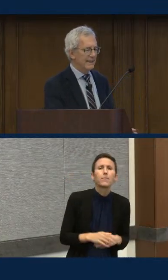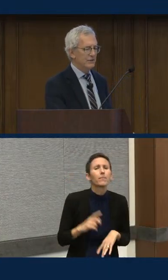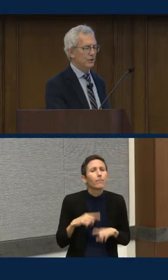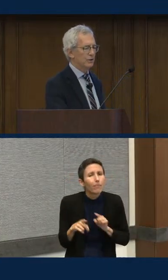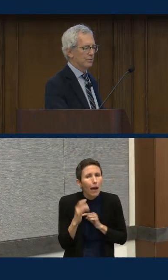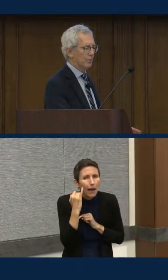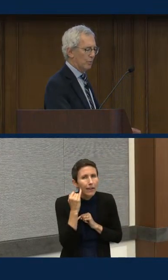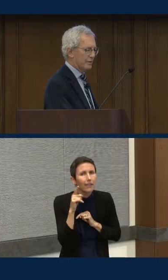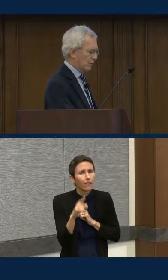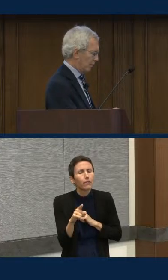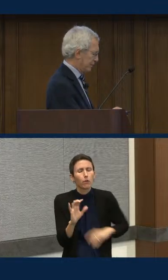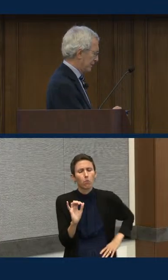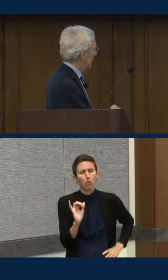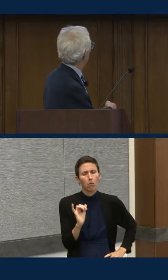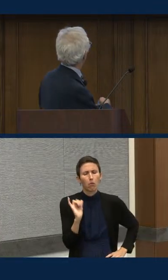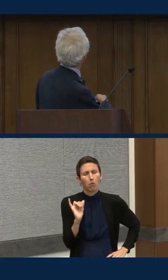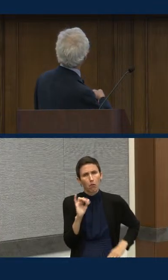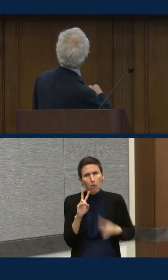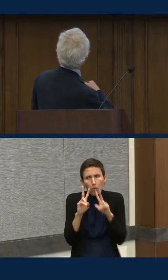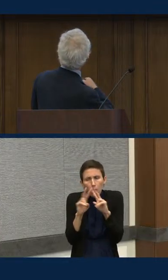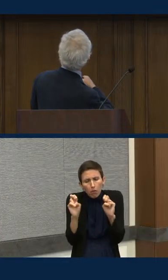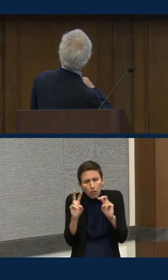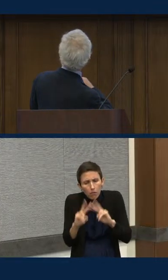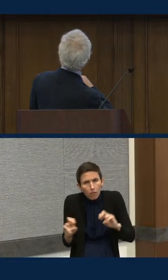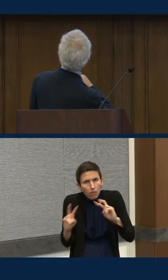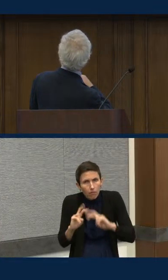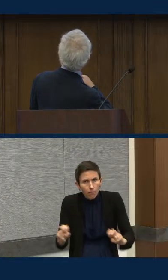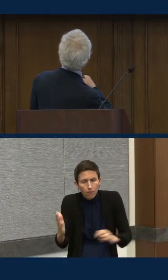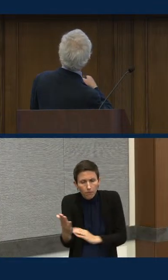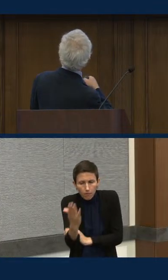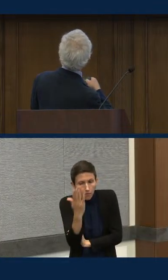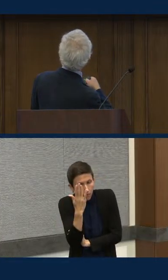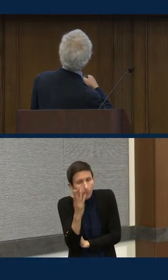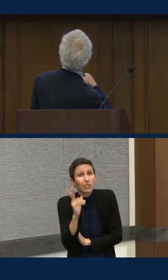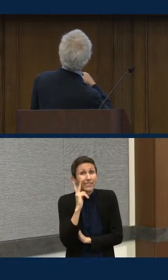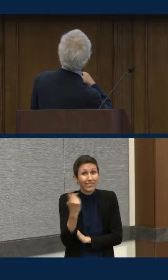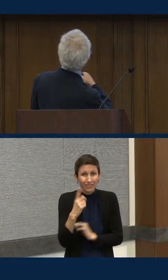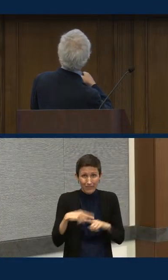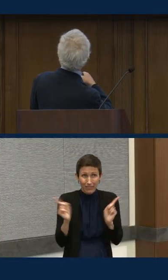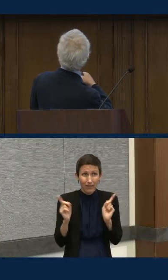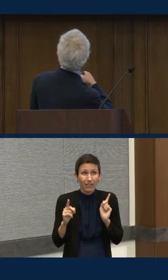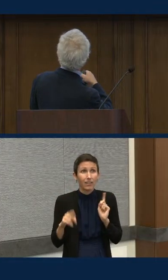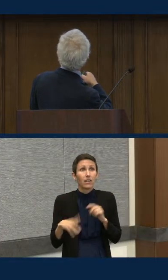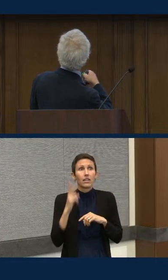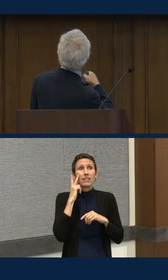actually dig into the results you see something quite different. And that is this is